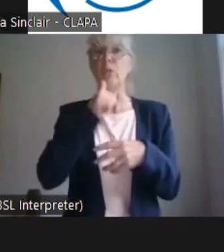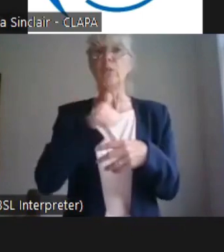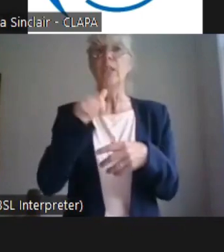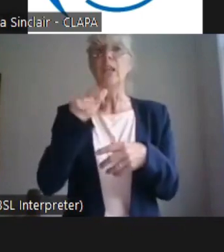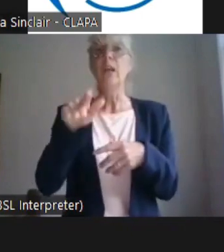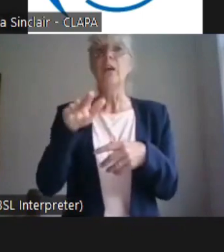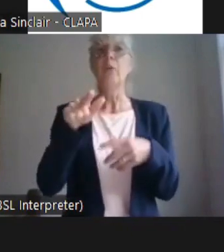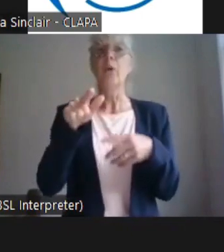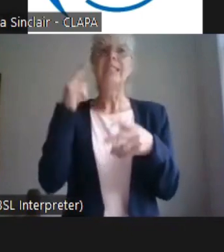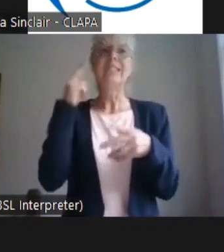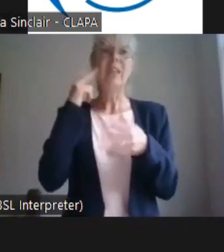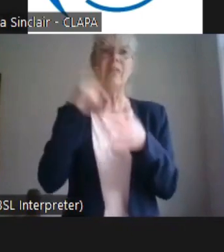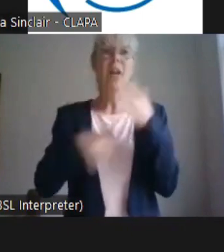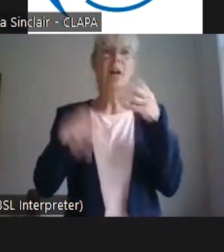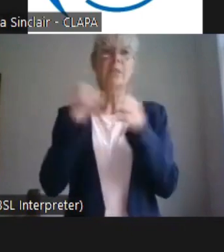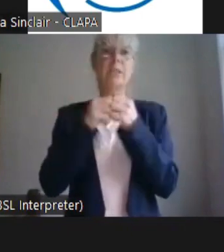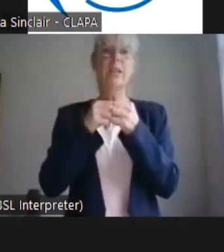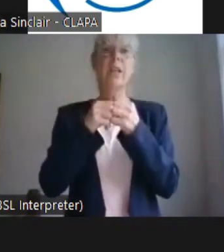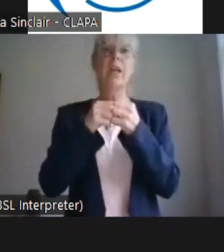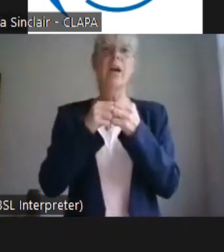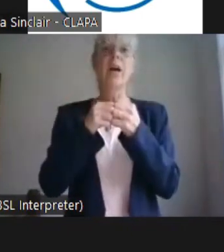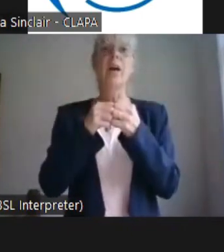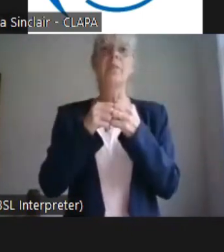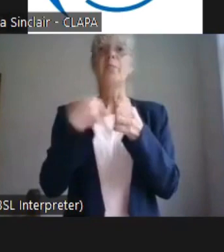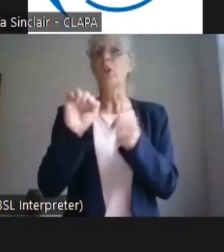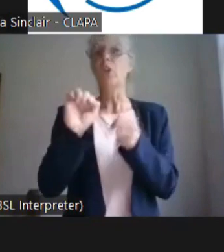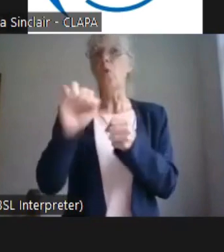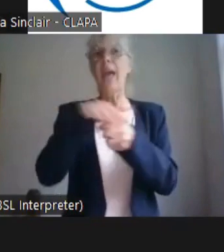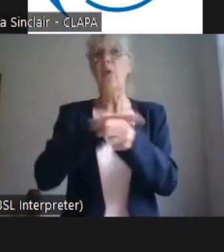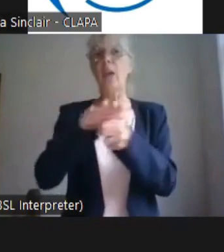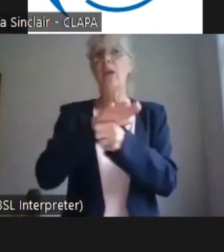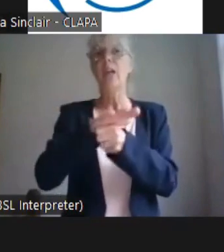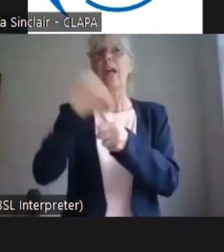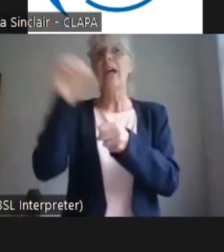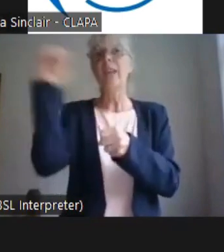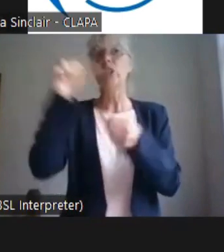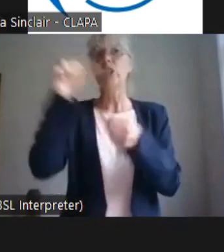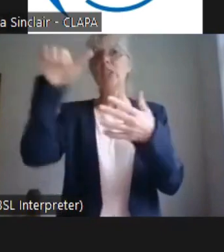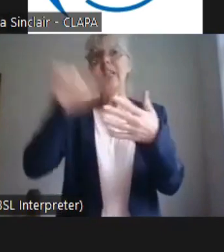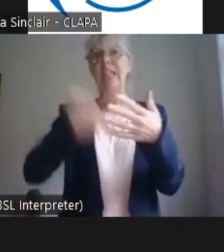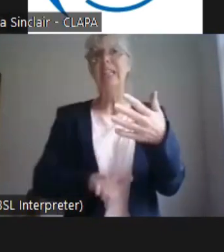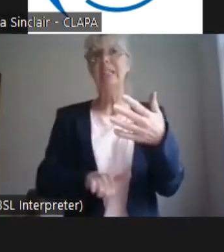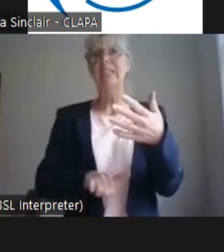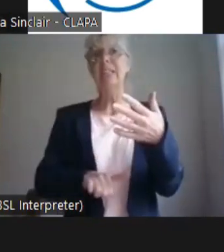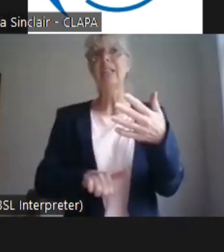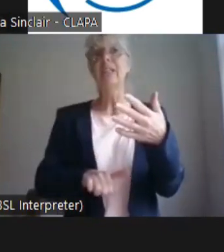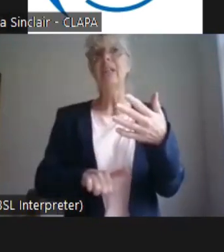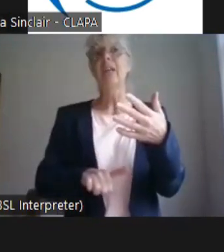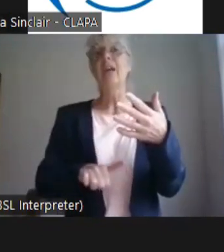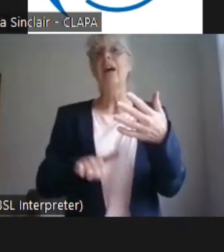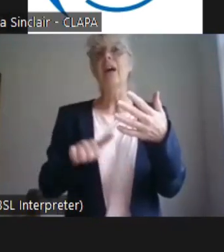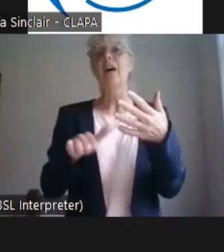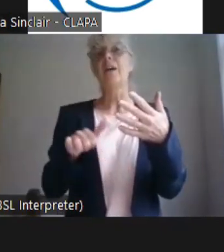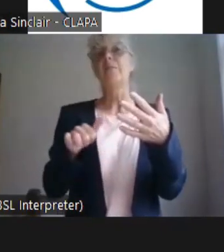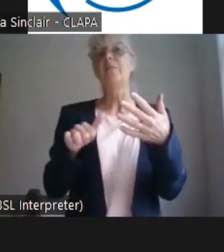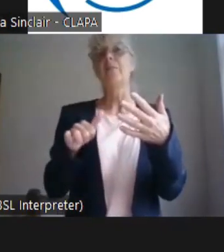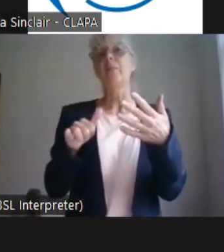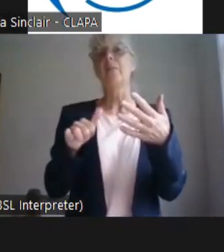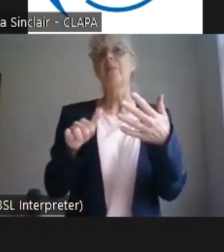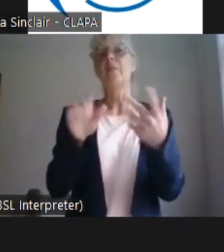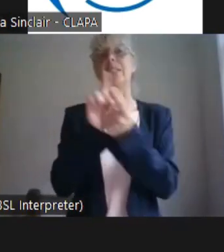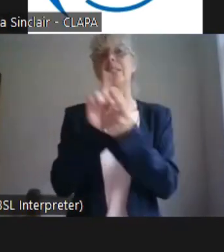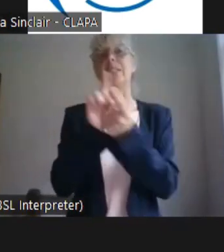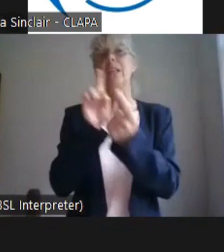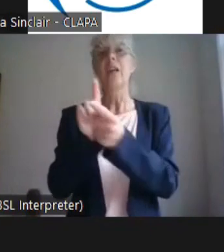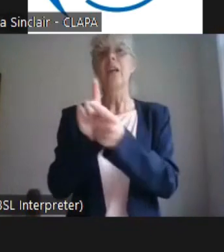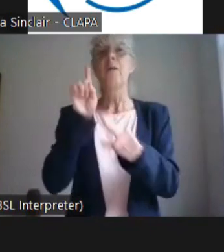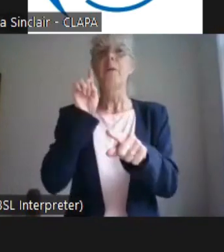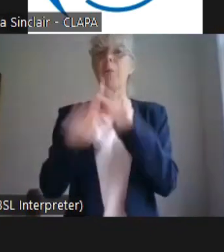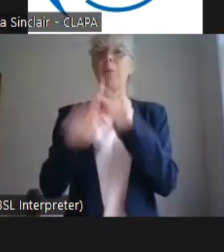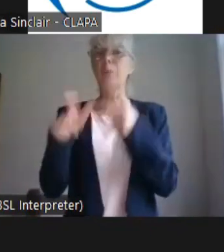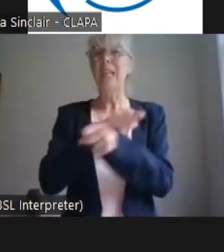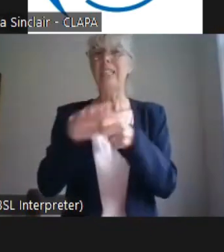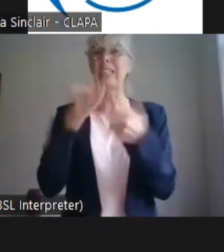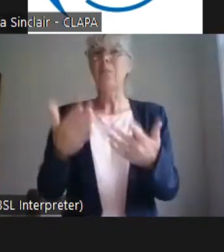use put in deaf clubs for your area and that should list um the meetups but most places at